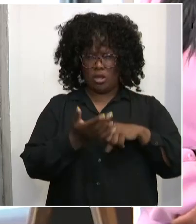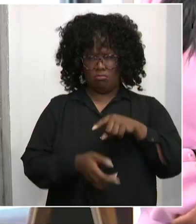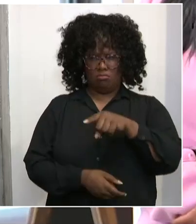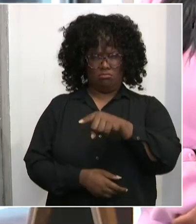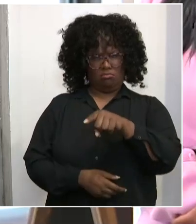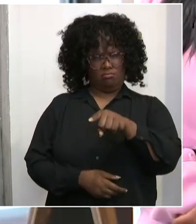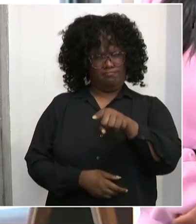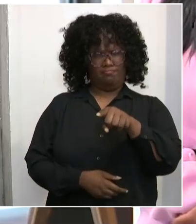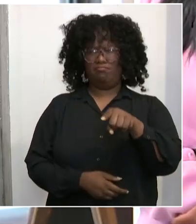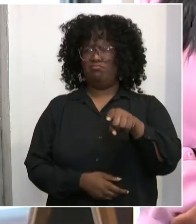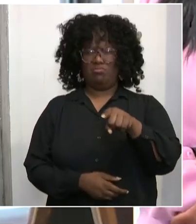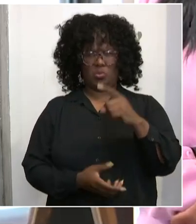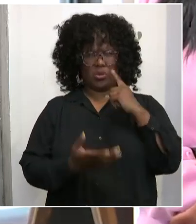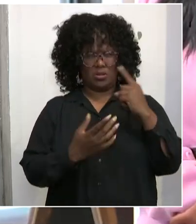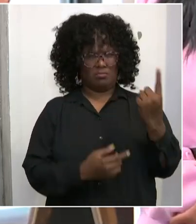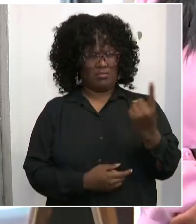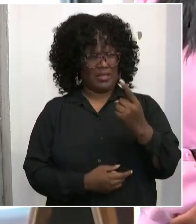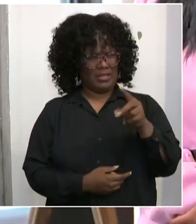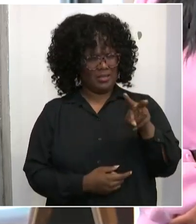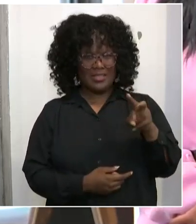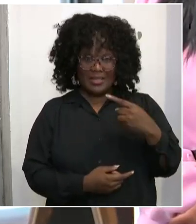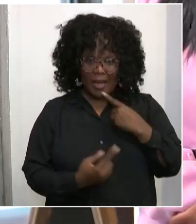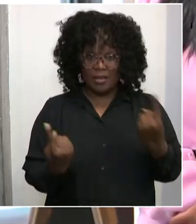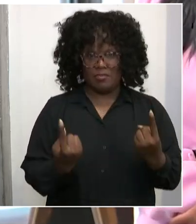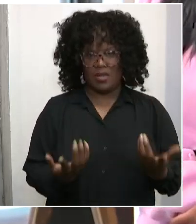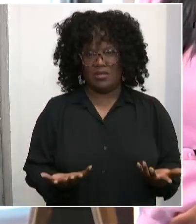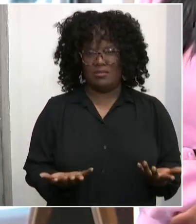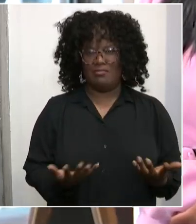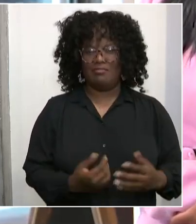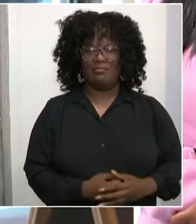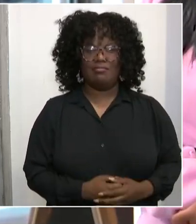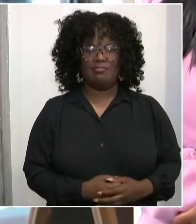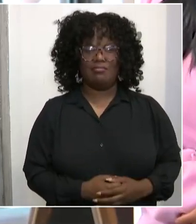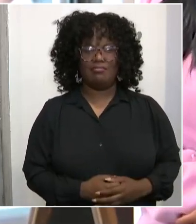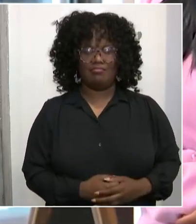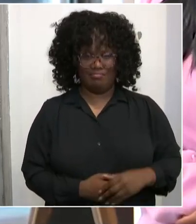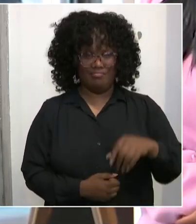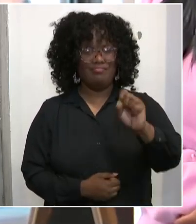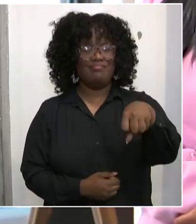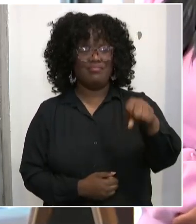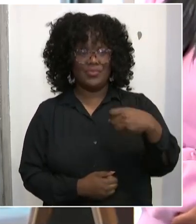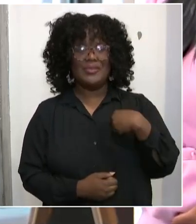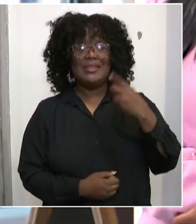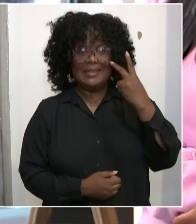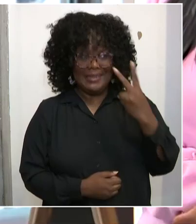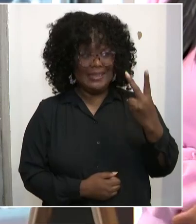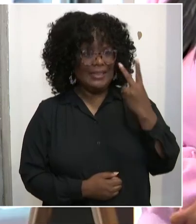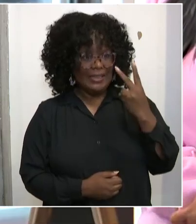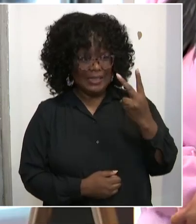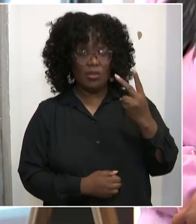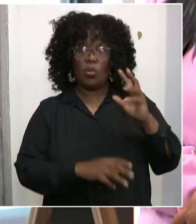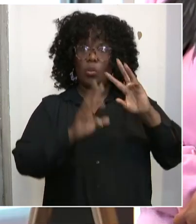we have been watching what's been happening across the world when it comes to large crowds and gatherings with vehicle ram rammings,